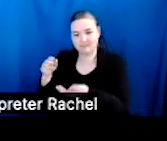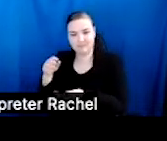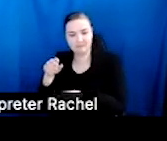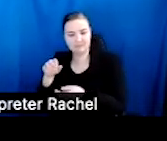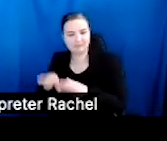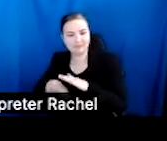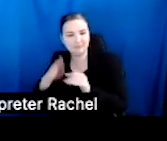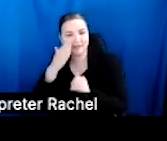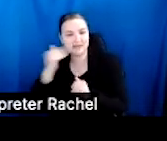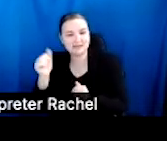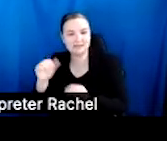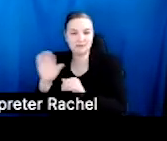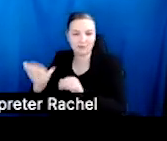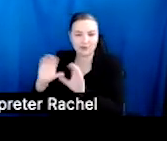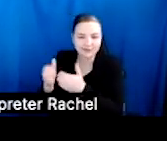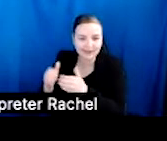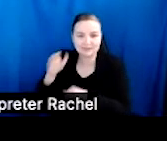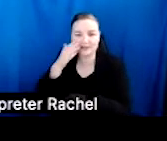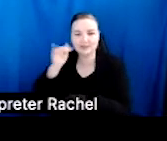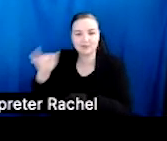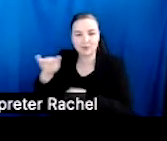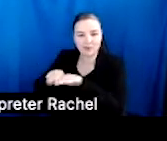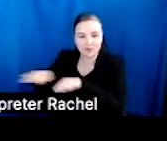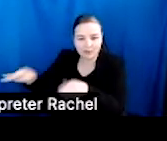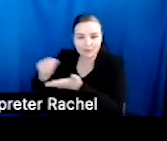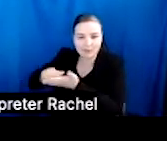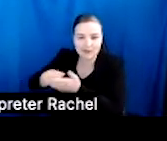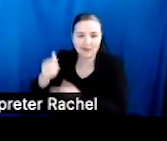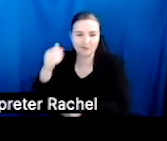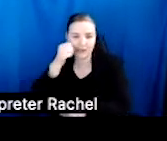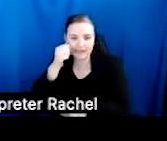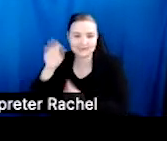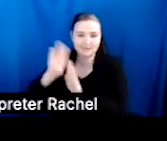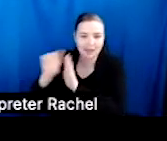Since our unionization, I've spoken to a lot of people working at other institutions and seen